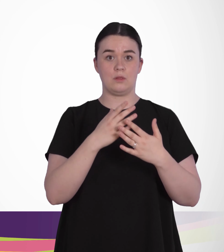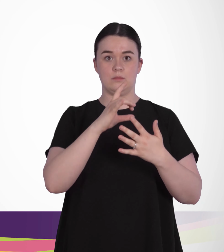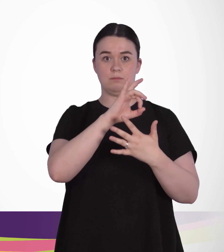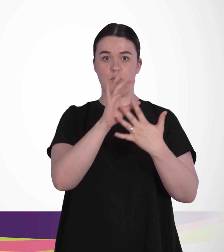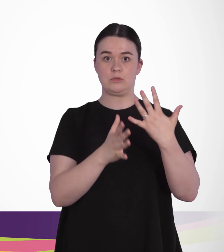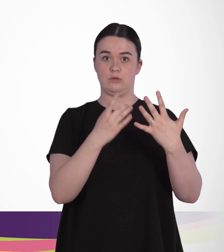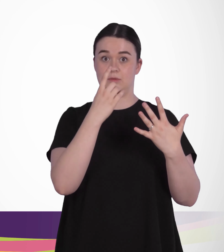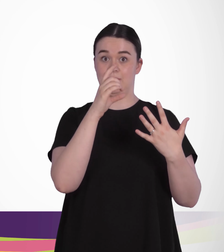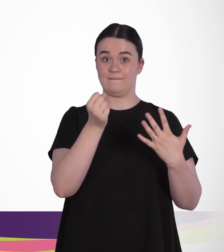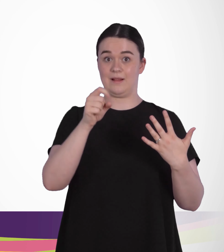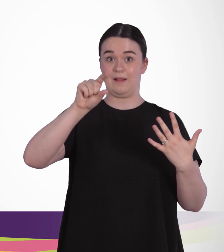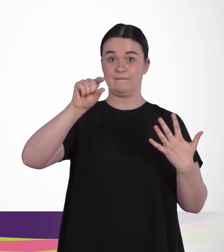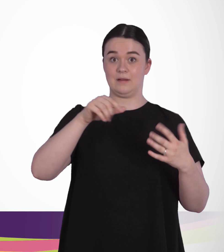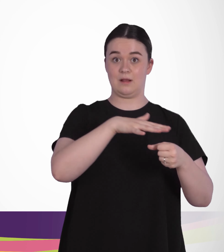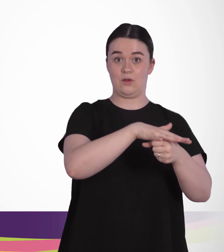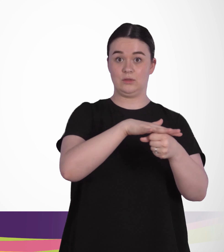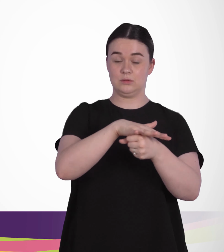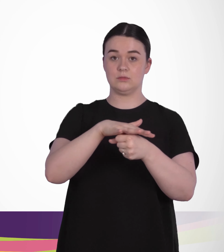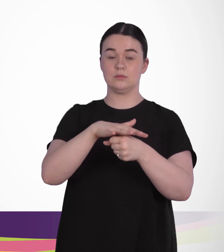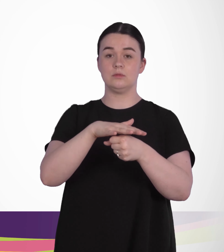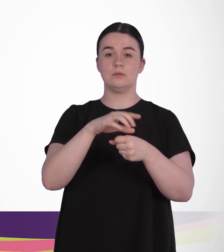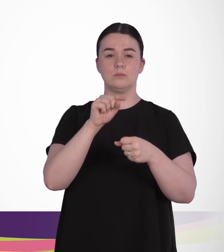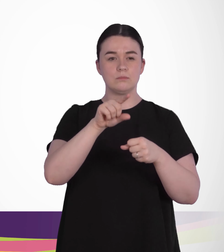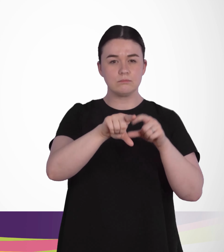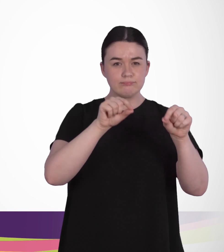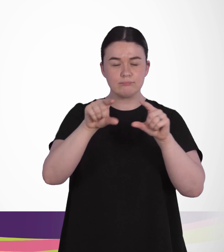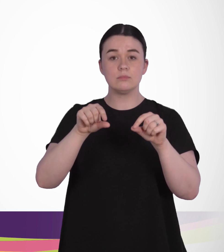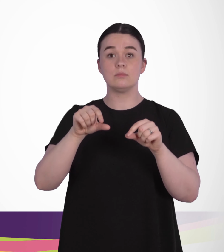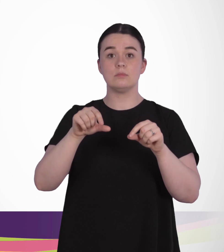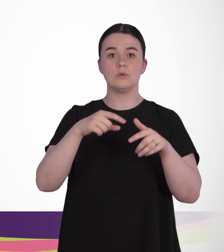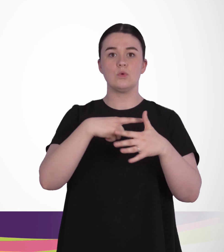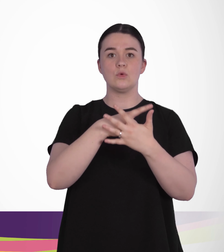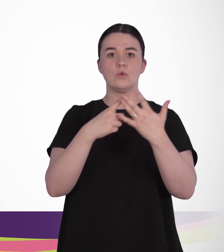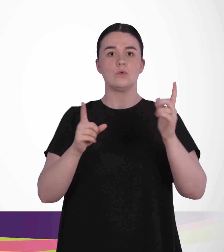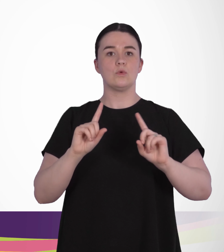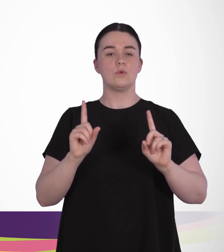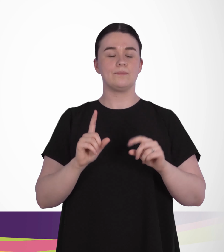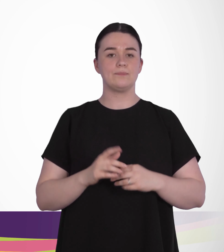first from a list of 11 priority areas. The outcome areas that came through most strongly were: